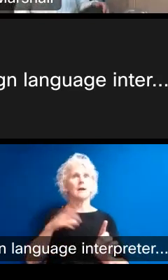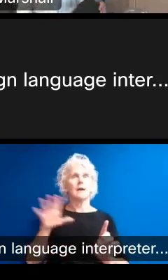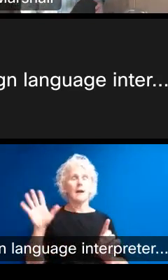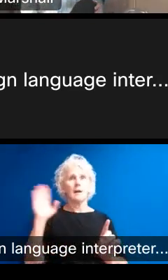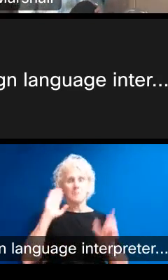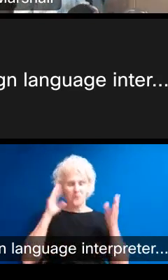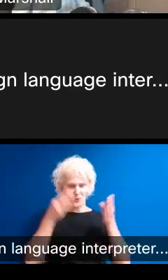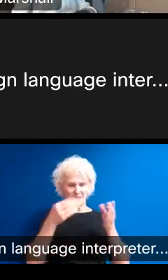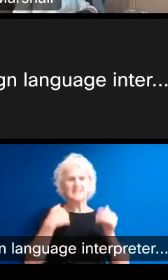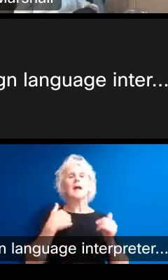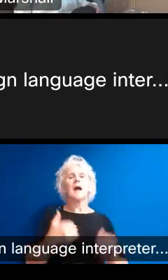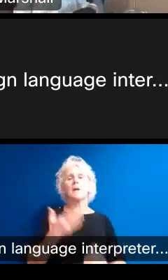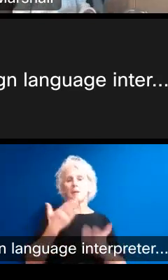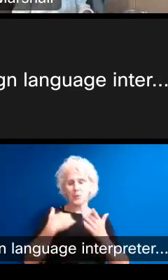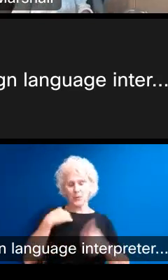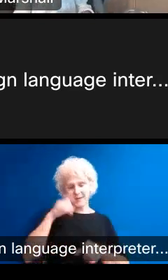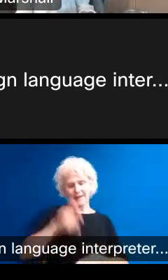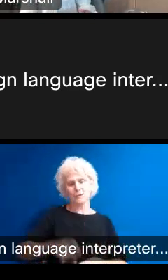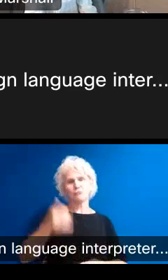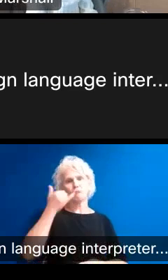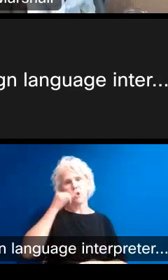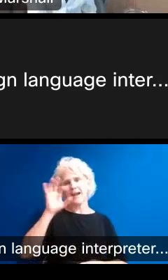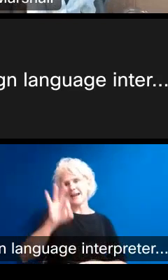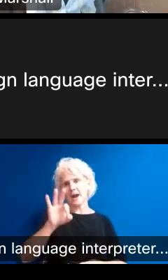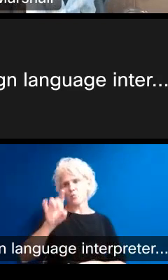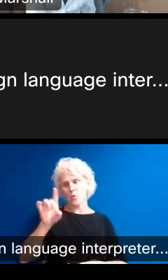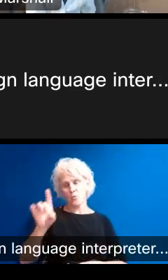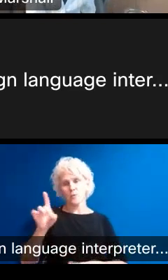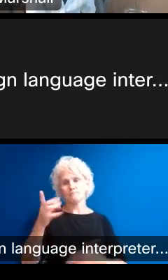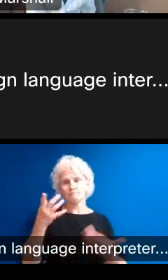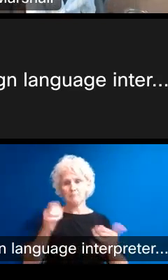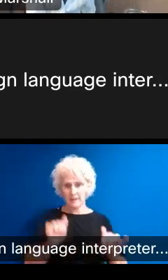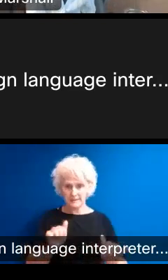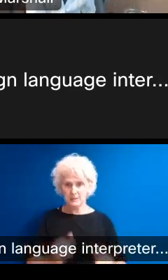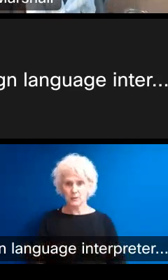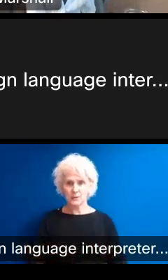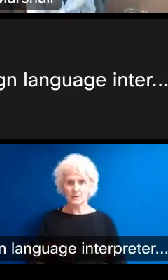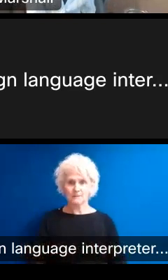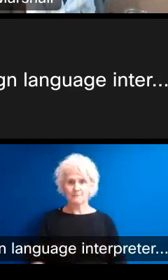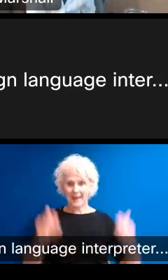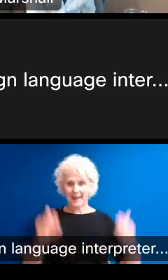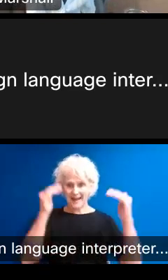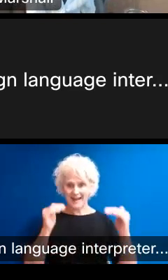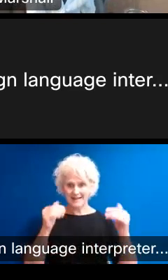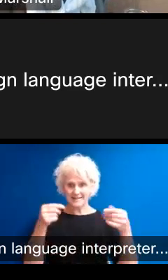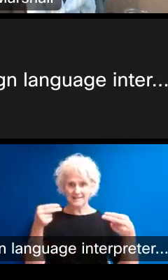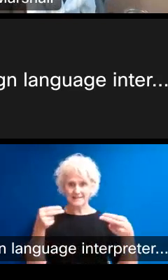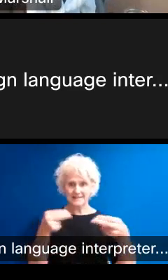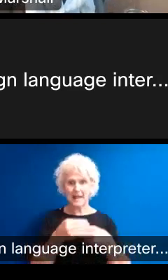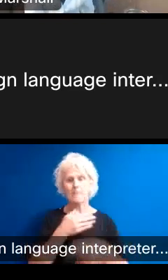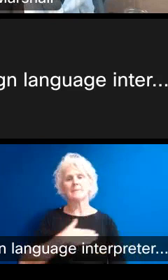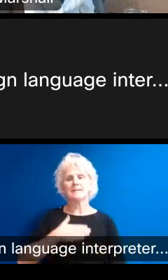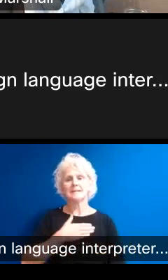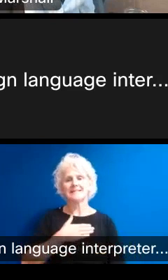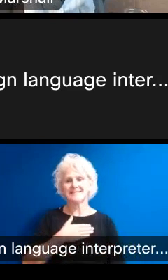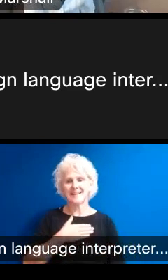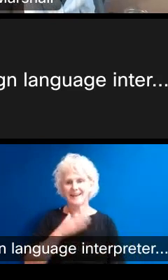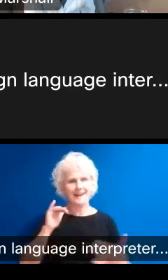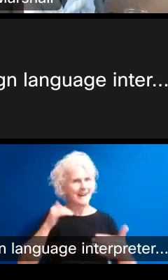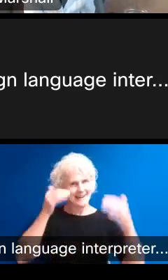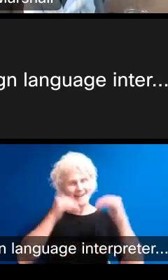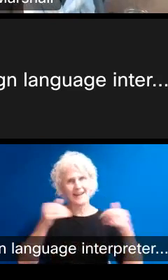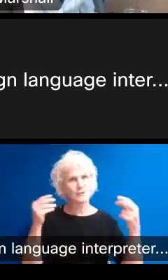may need to call 911 if it's child protection. Next... next slide please. Next crisis please.